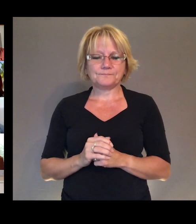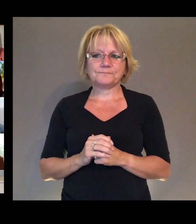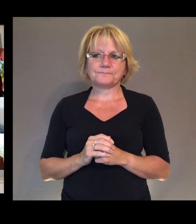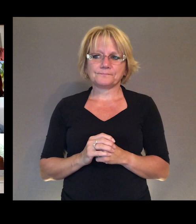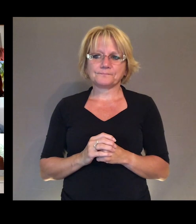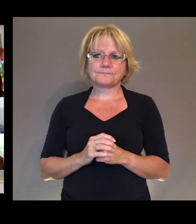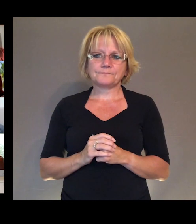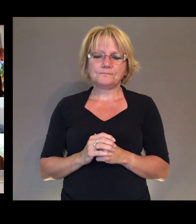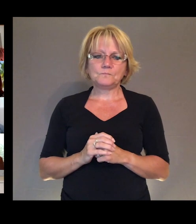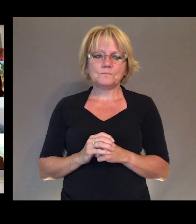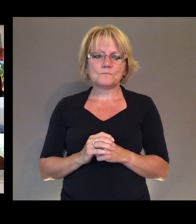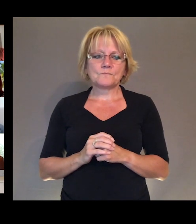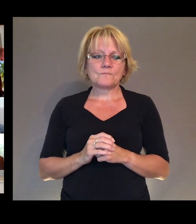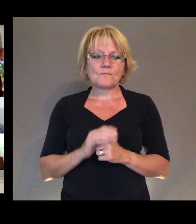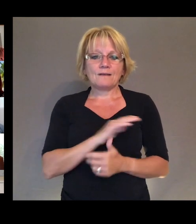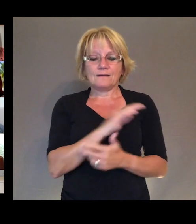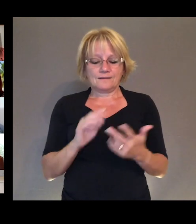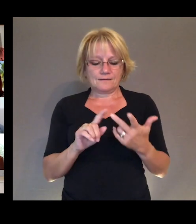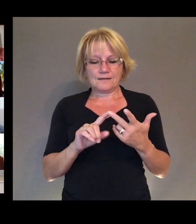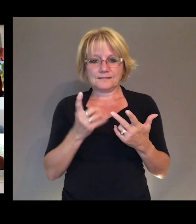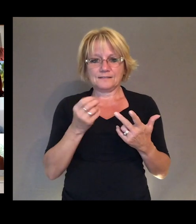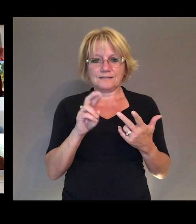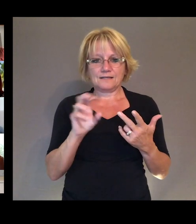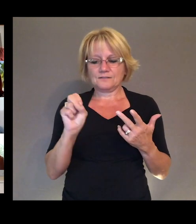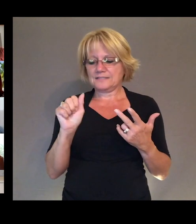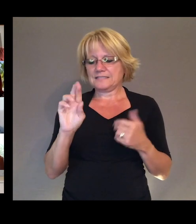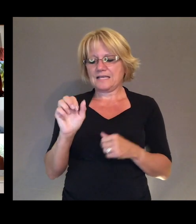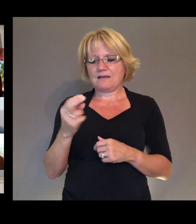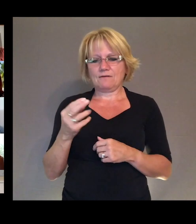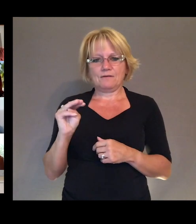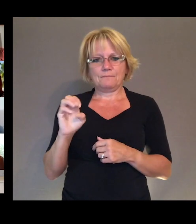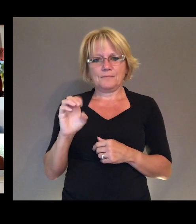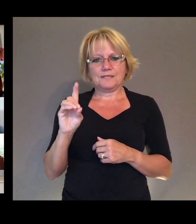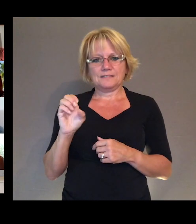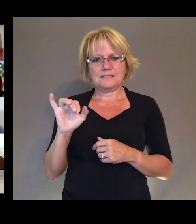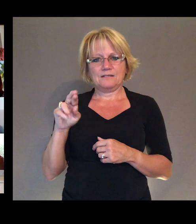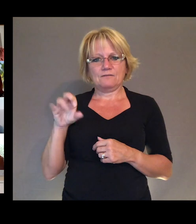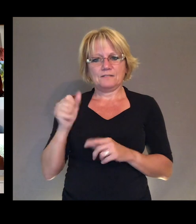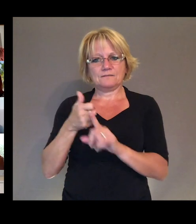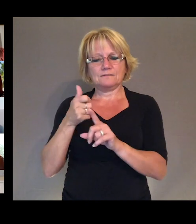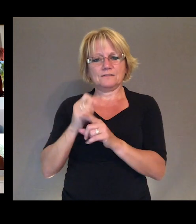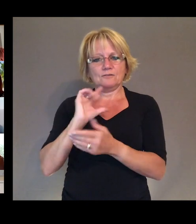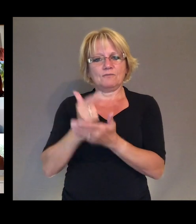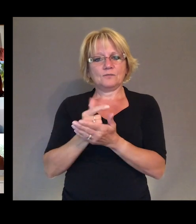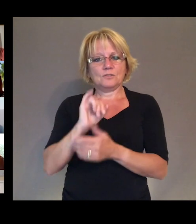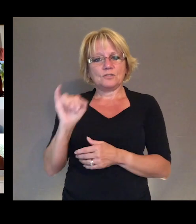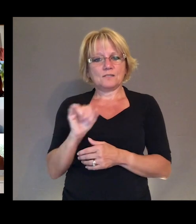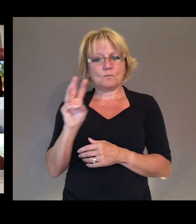So our next panelist is Dr. Sarah Madhuri. And Sarah is a graduate of Johnson and Wales University with a doctorate in educational leadership.